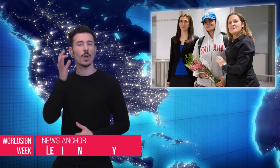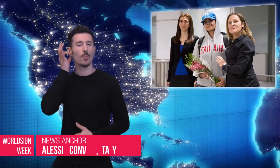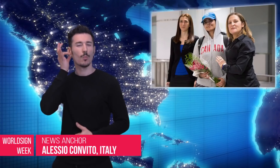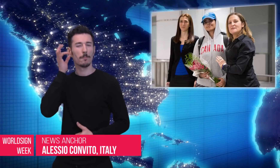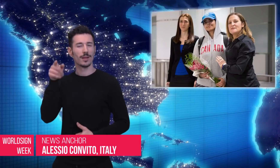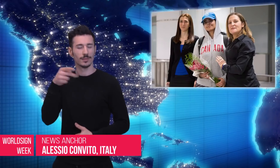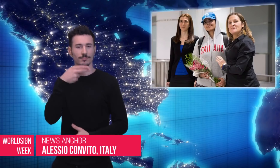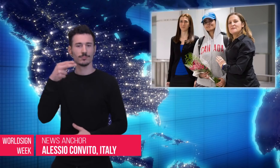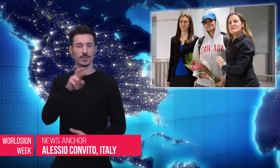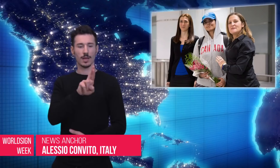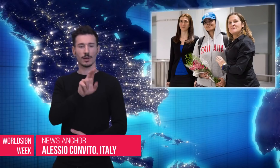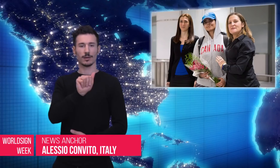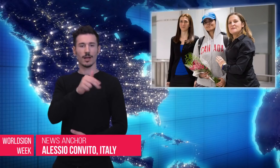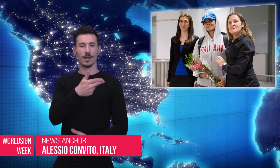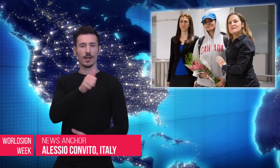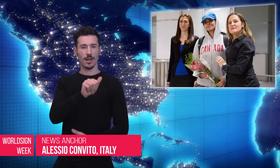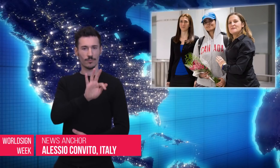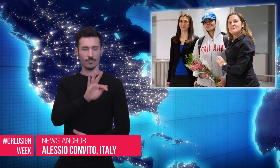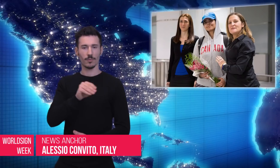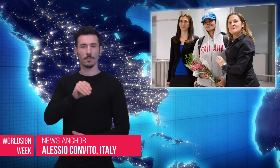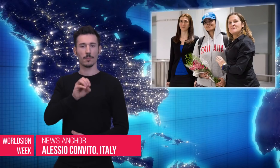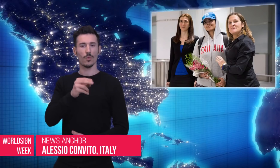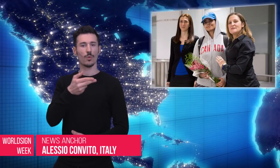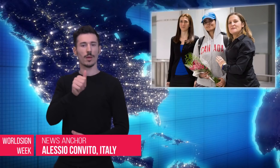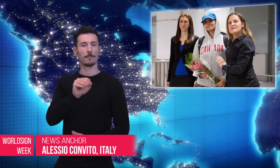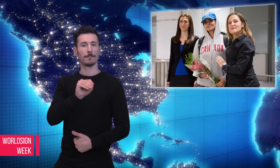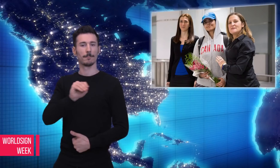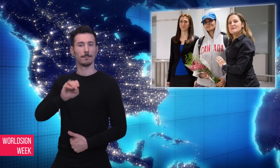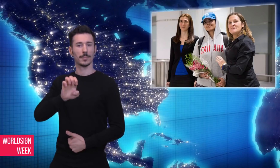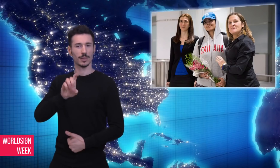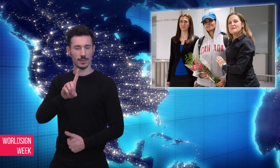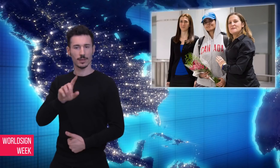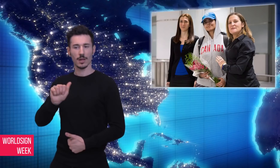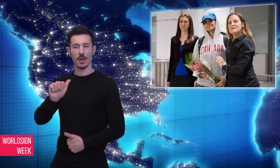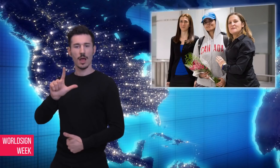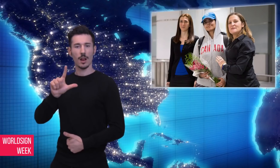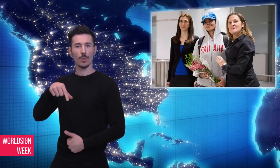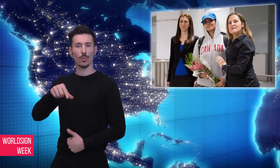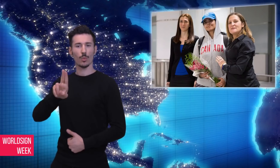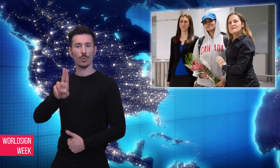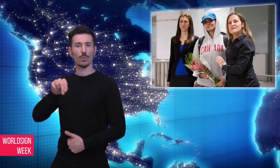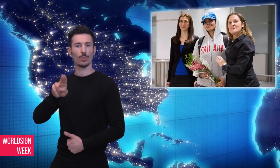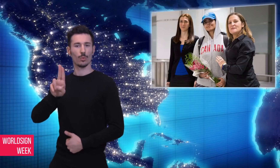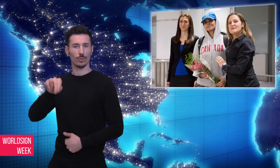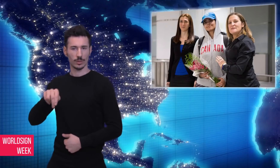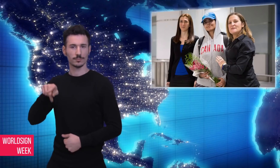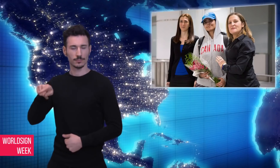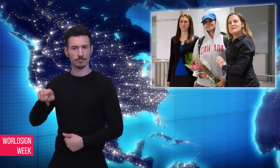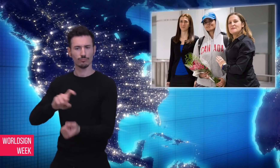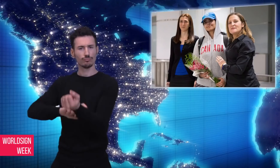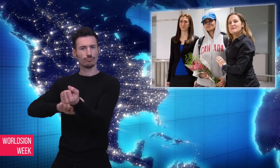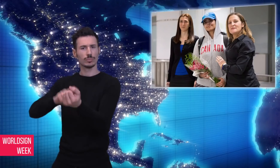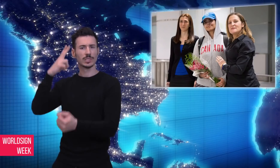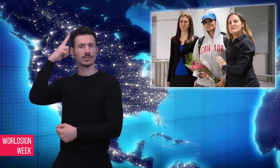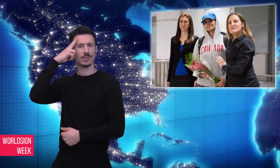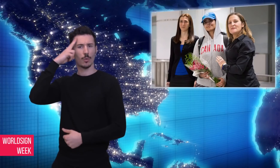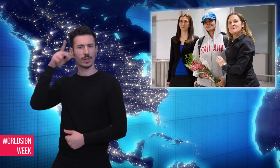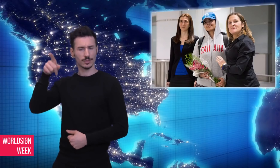Alessio: Last Saturday, an eighteen year old Saudi woman,